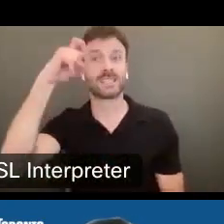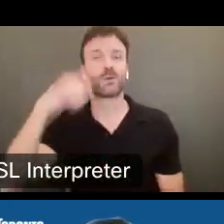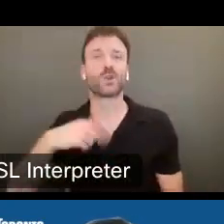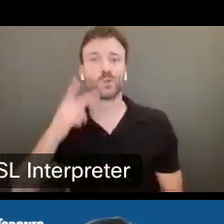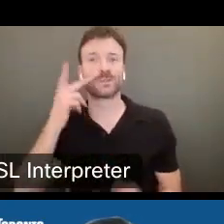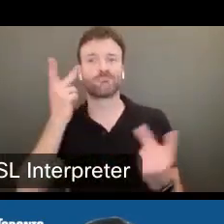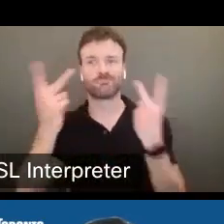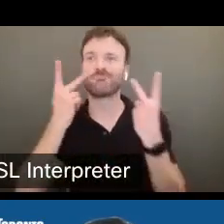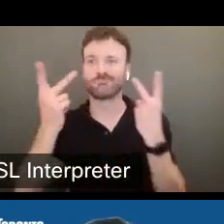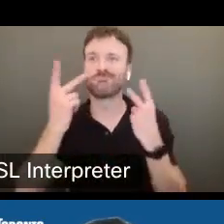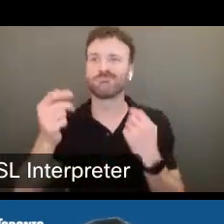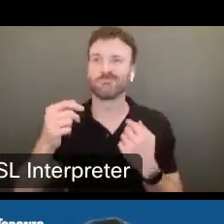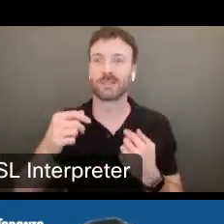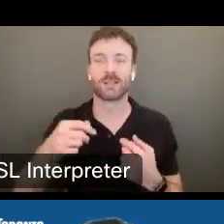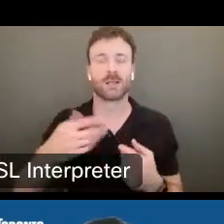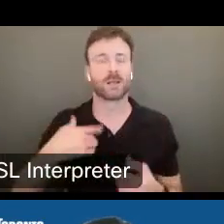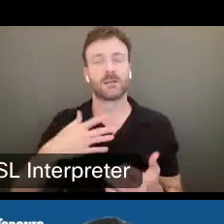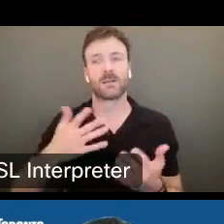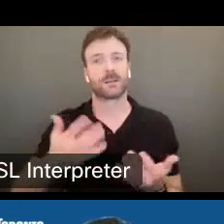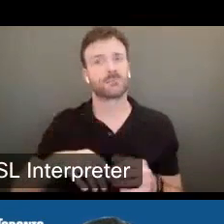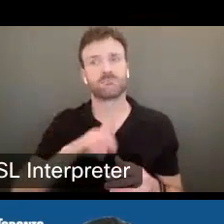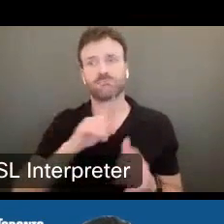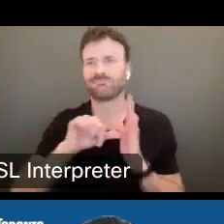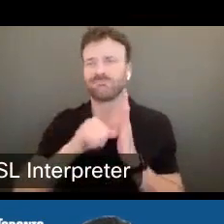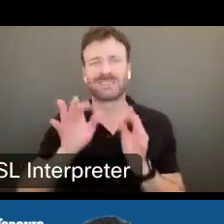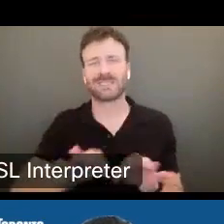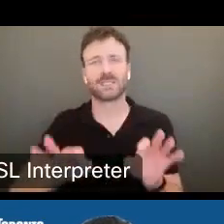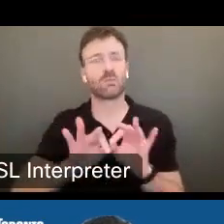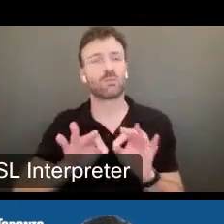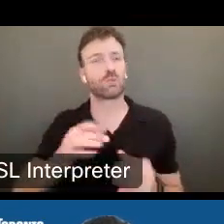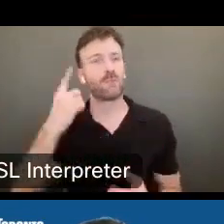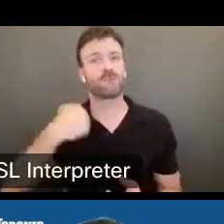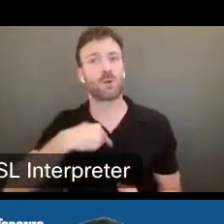But I can't emphasize enough the importance of the need for us to engage with you on this